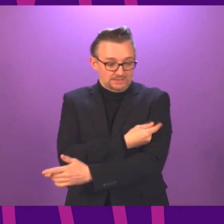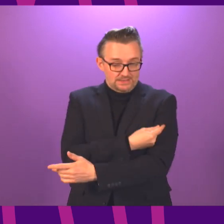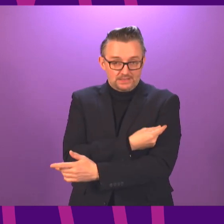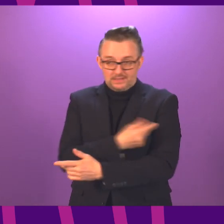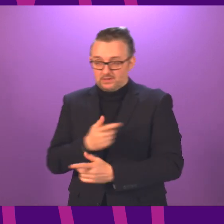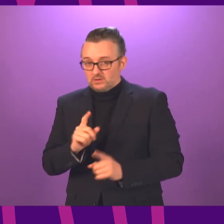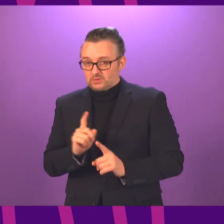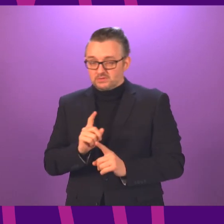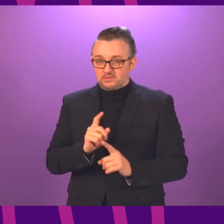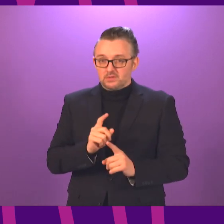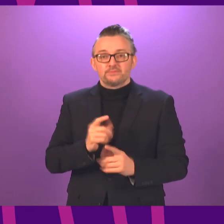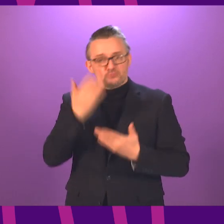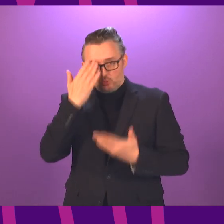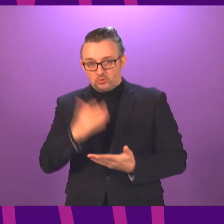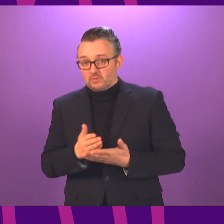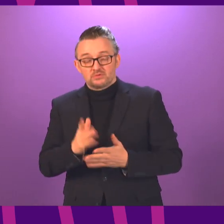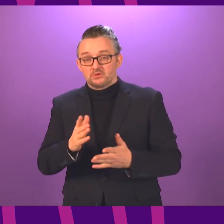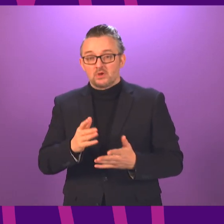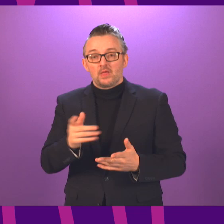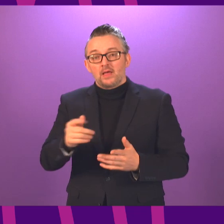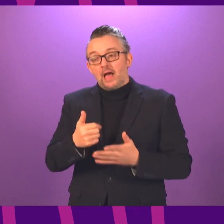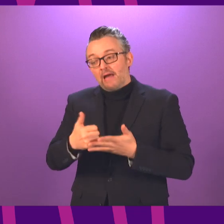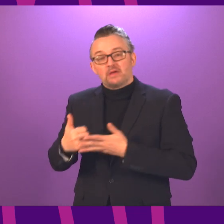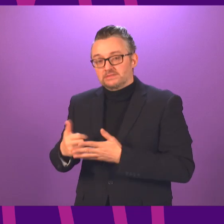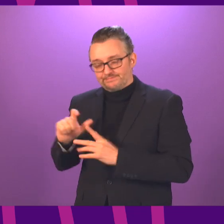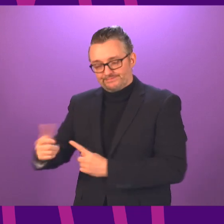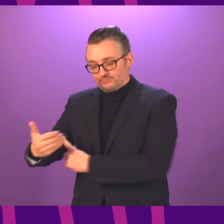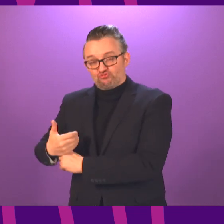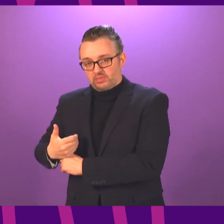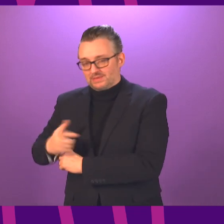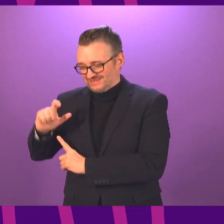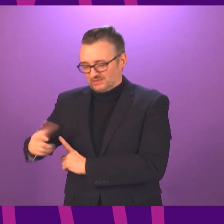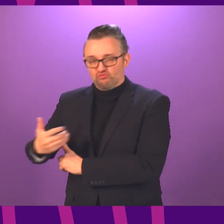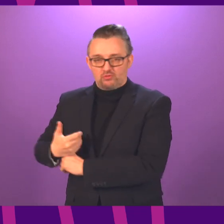to them. Unfortunately, it does not do that yet. At the moment, we are advising all on